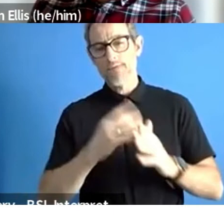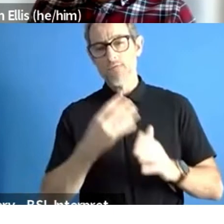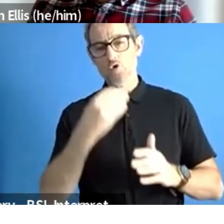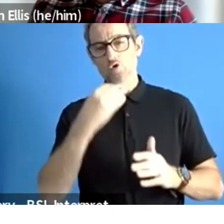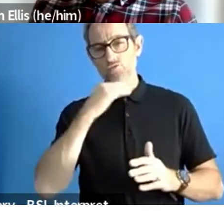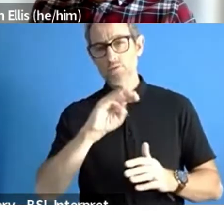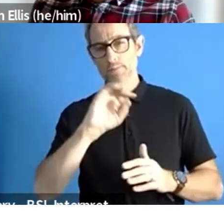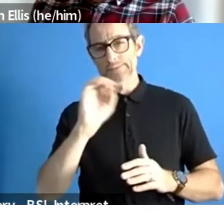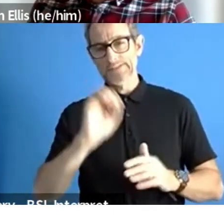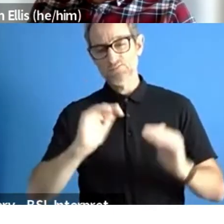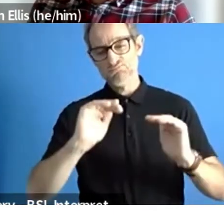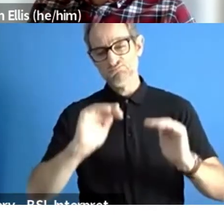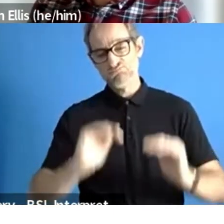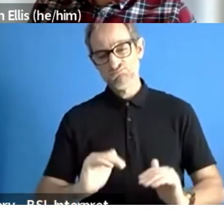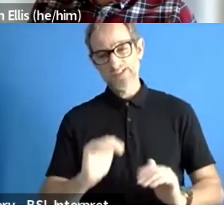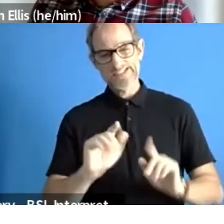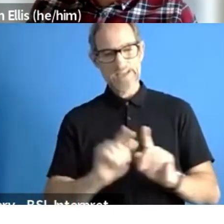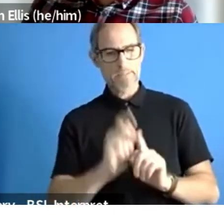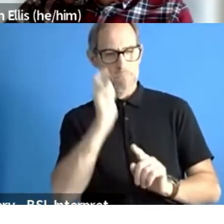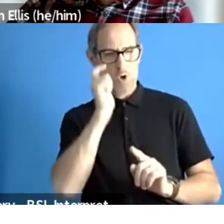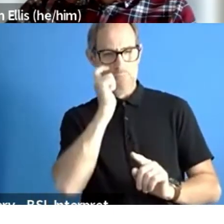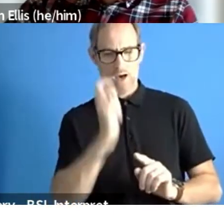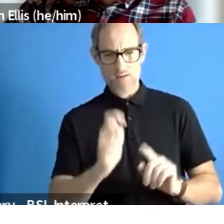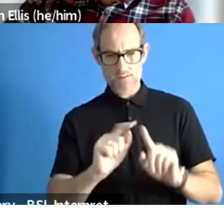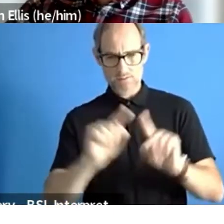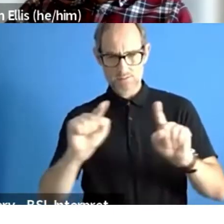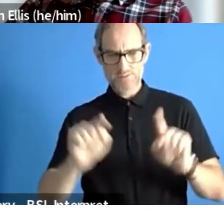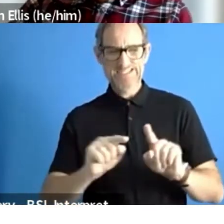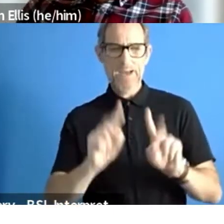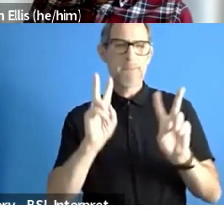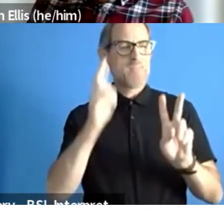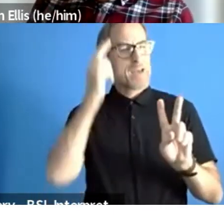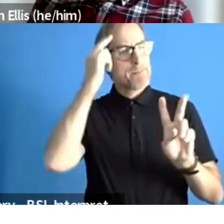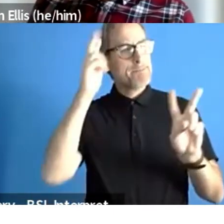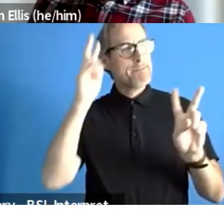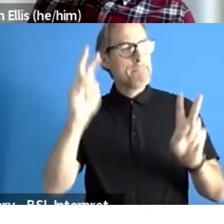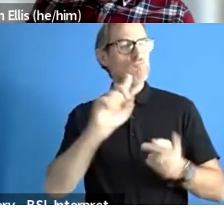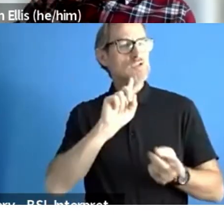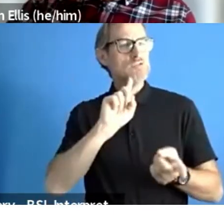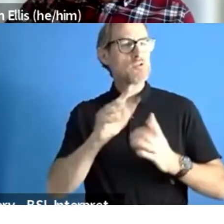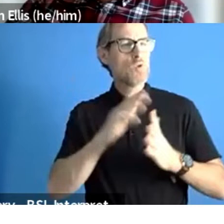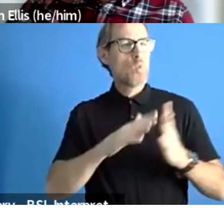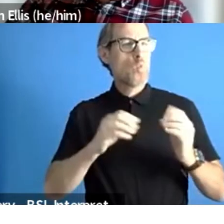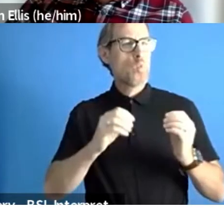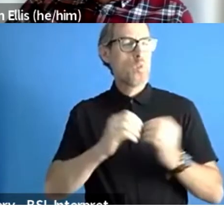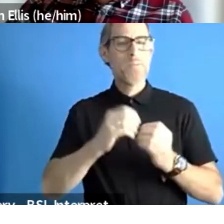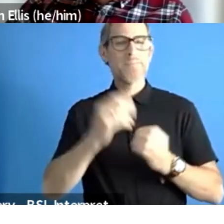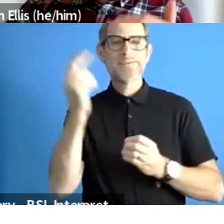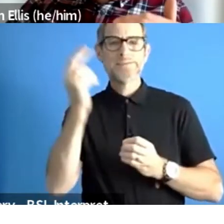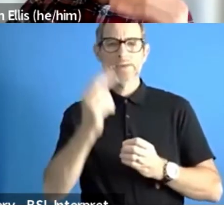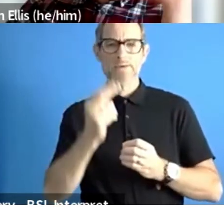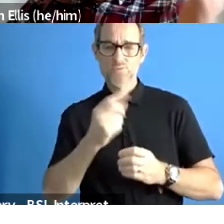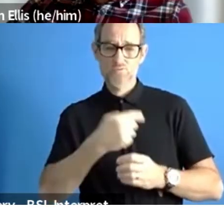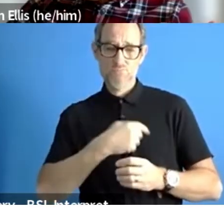When I was doing the prioritising in the backlog, I didn't